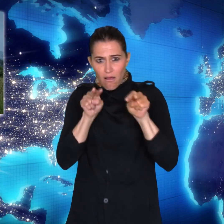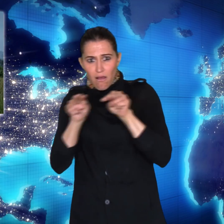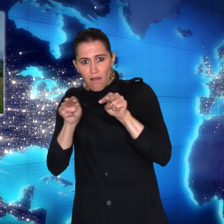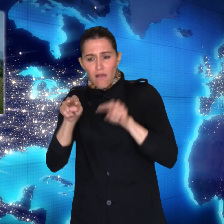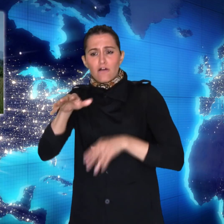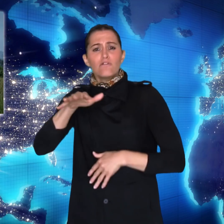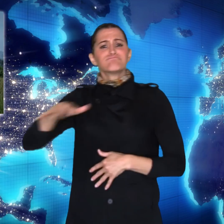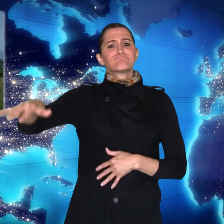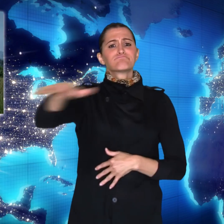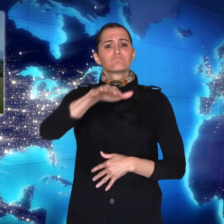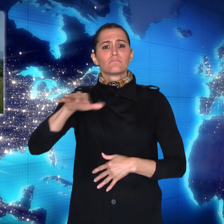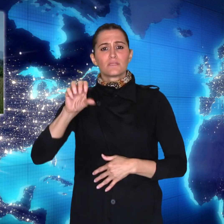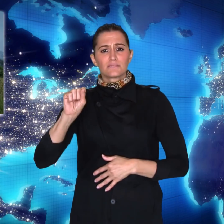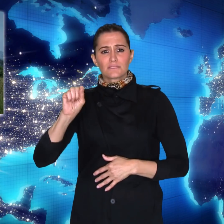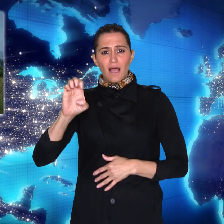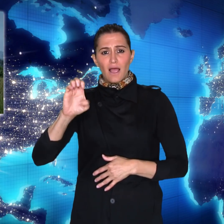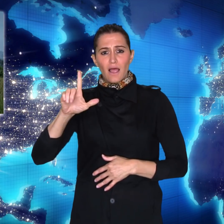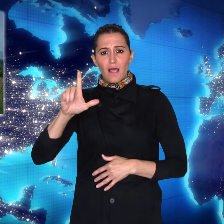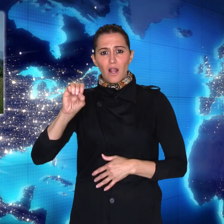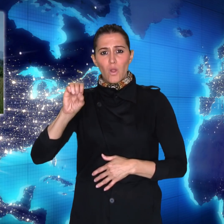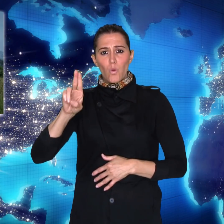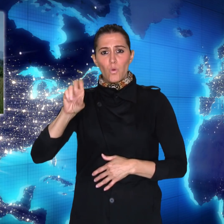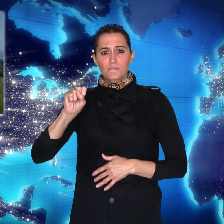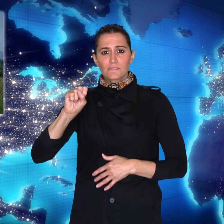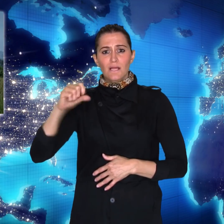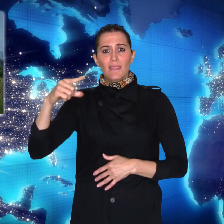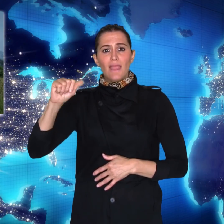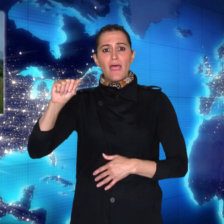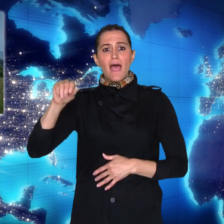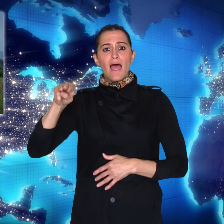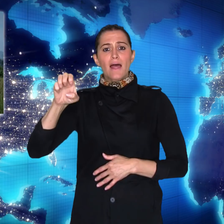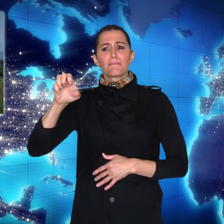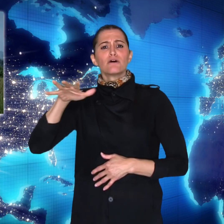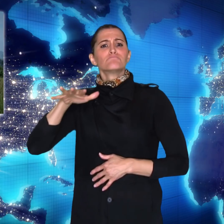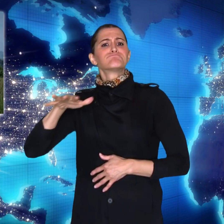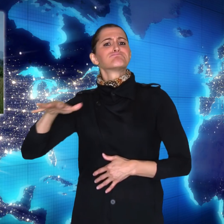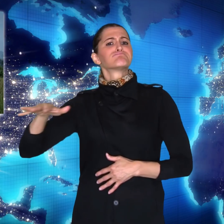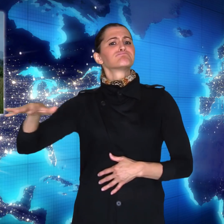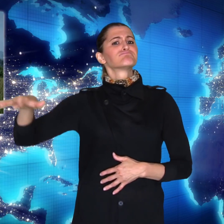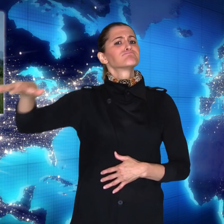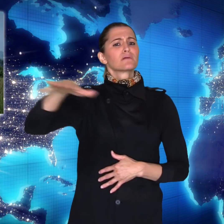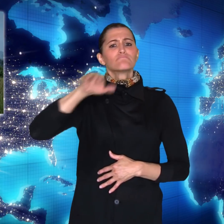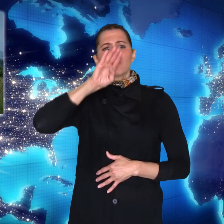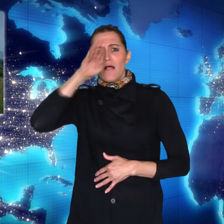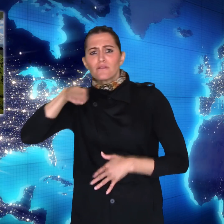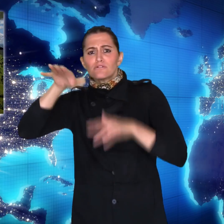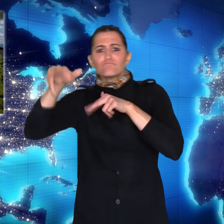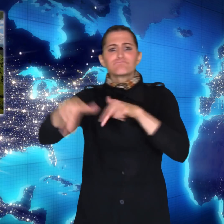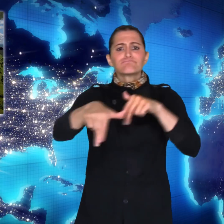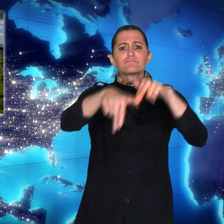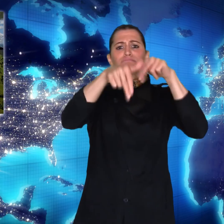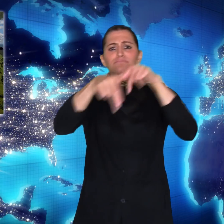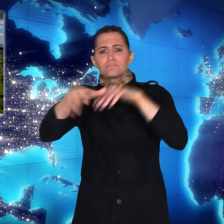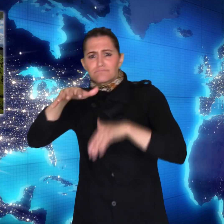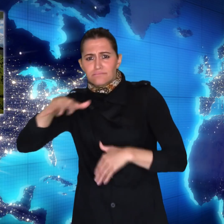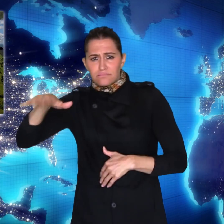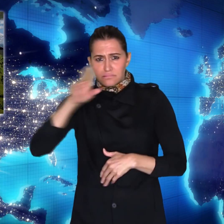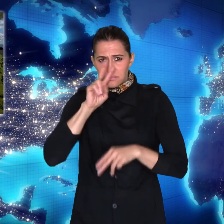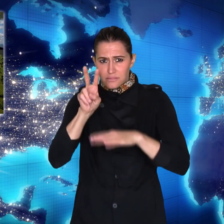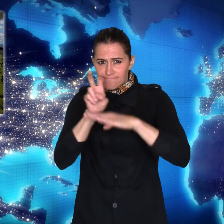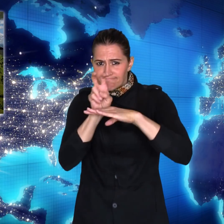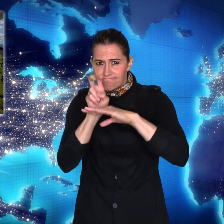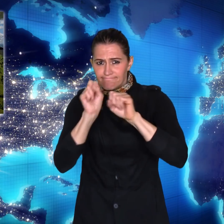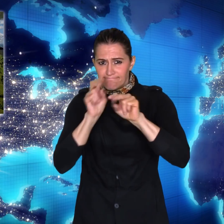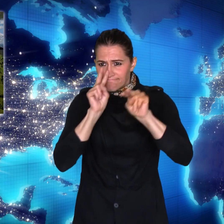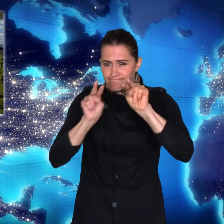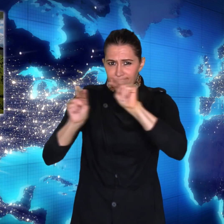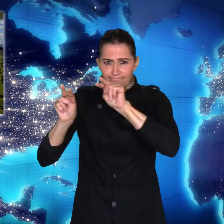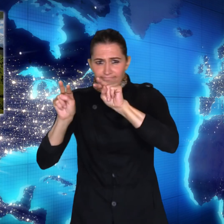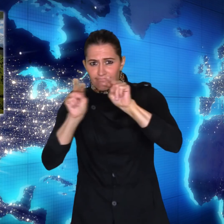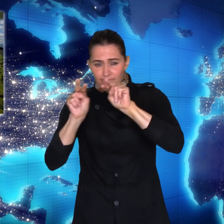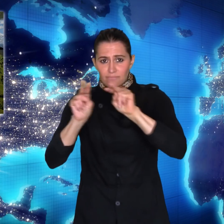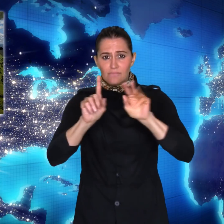They noted a decline in killing and a